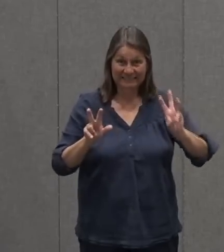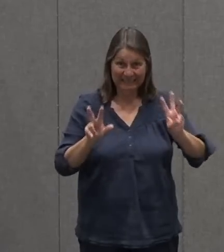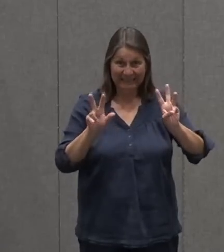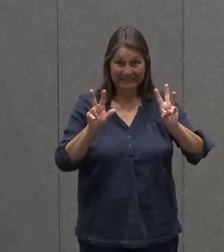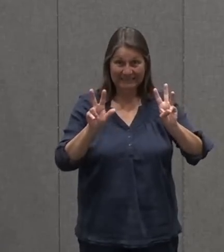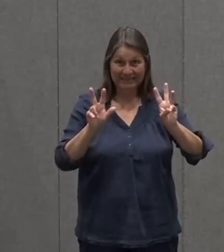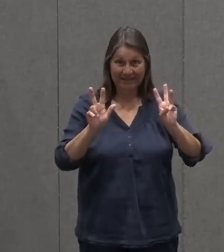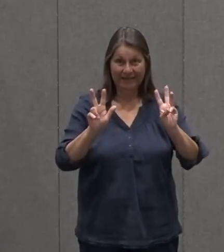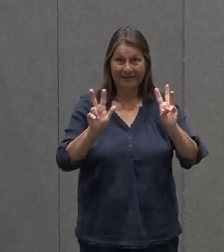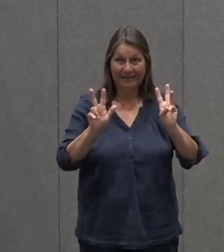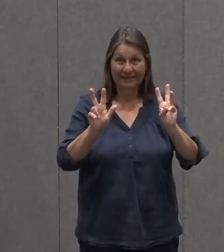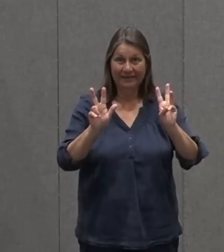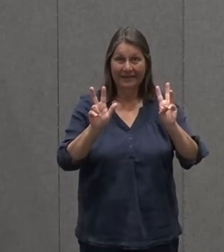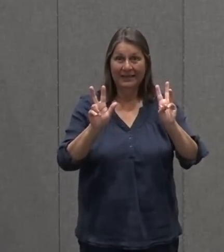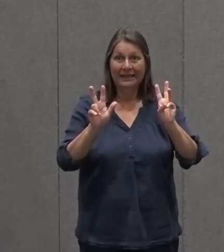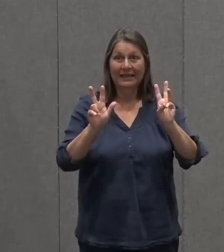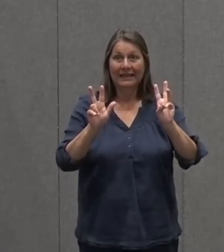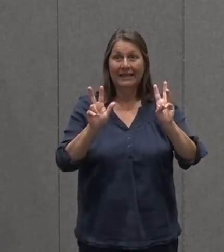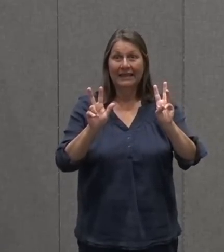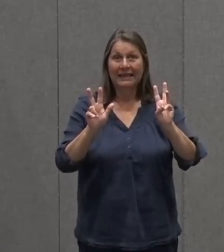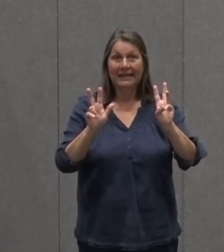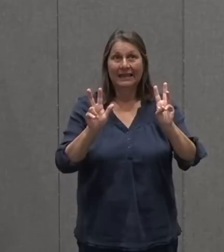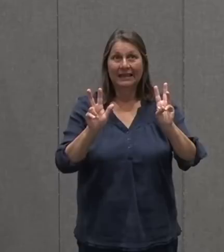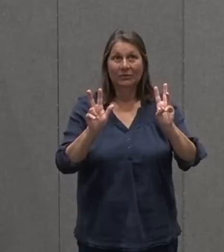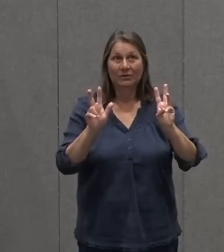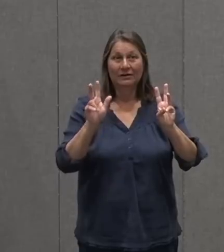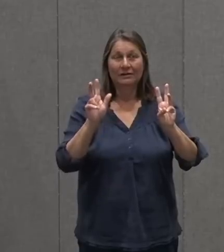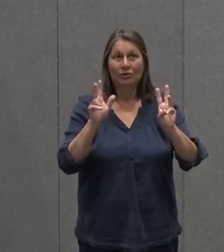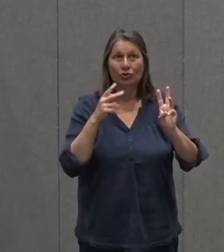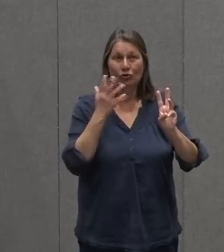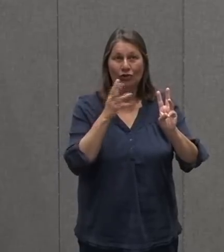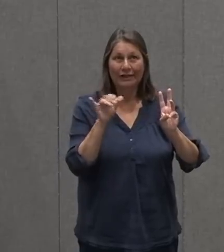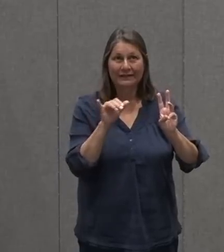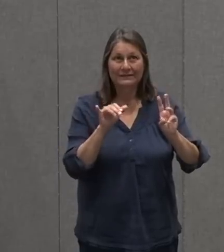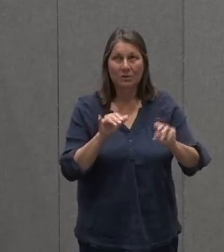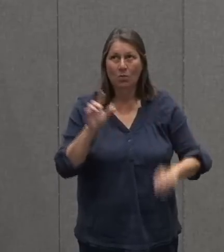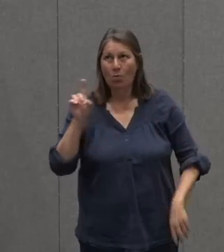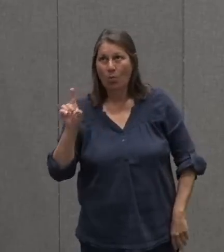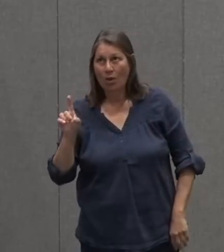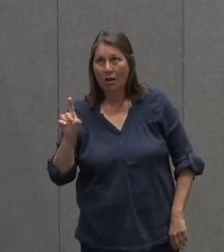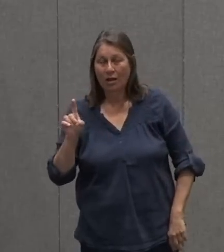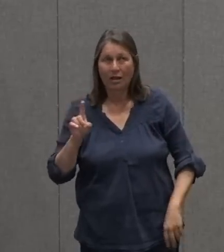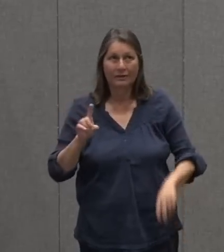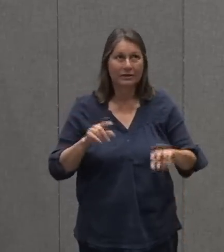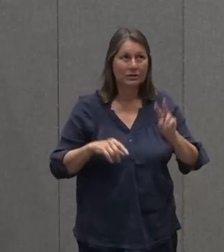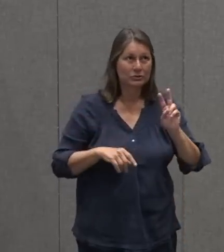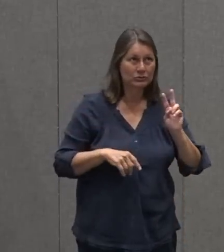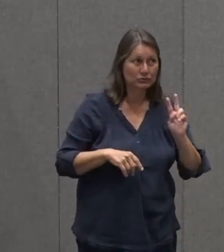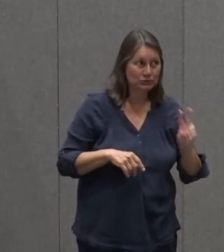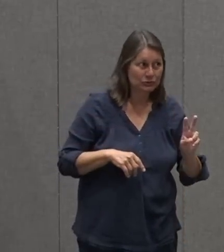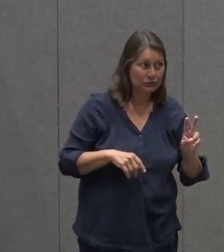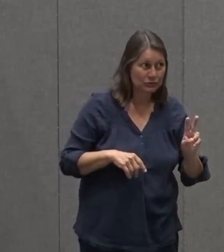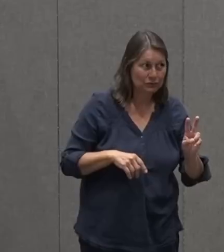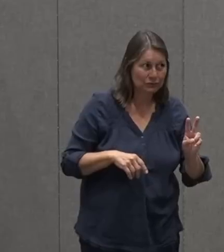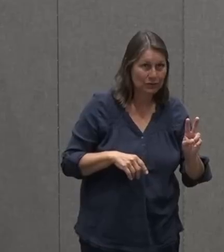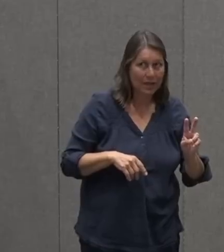it would look something like this. So, we would say one, two and then we would say, bizz.